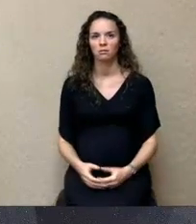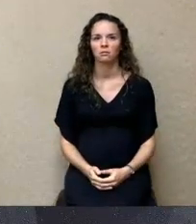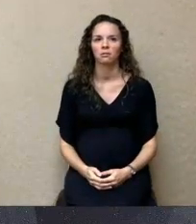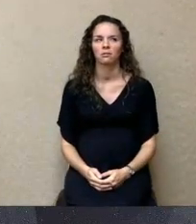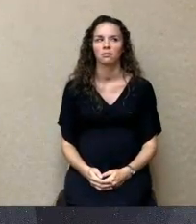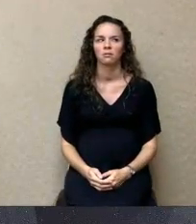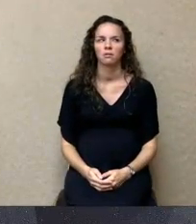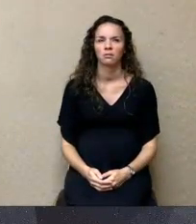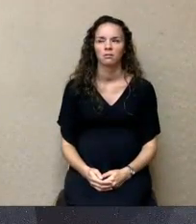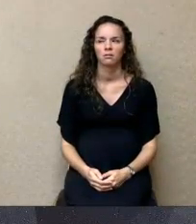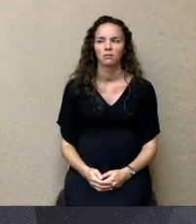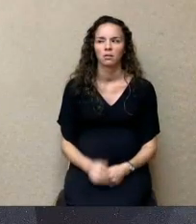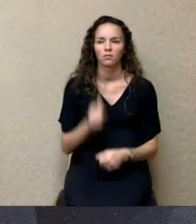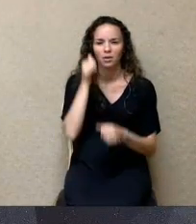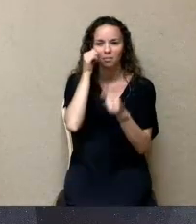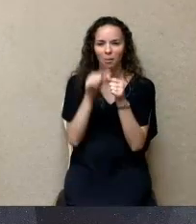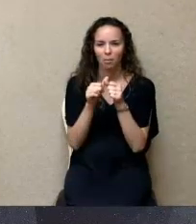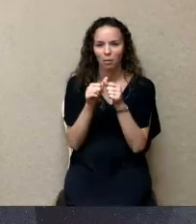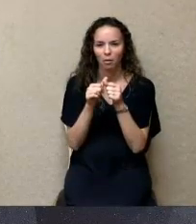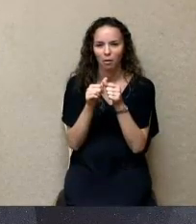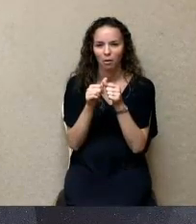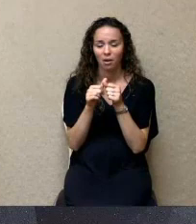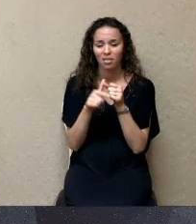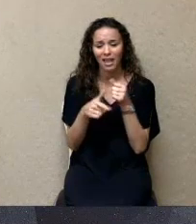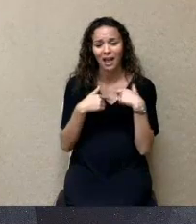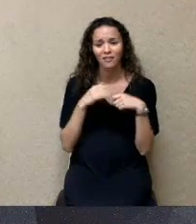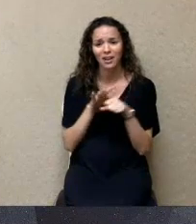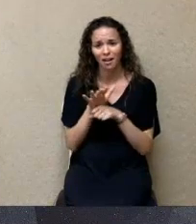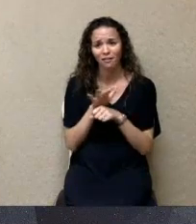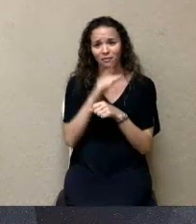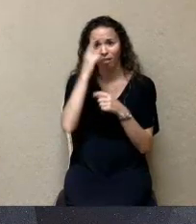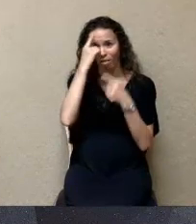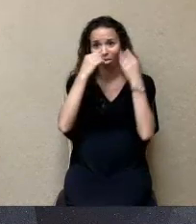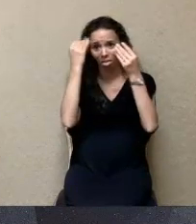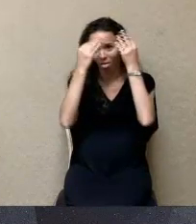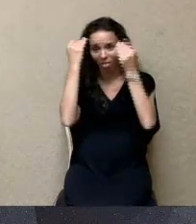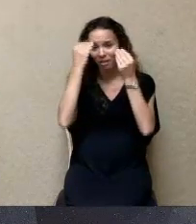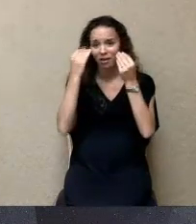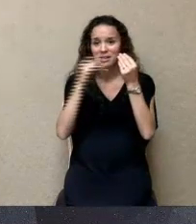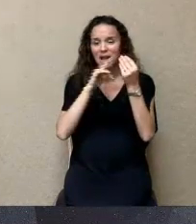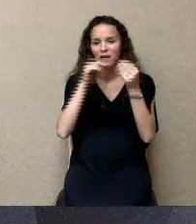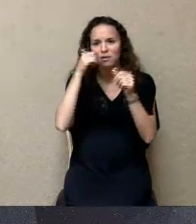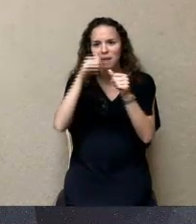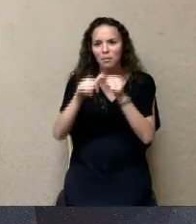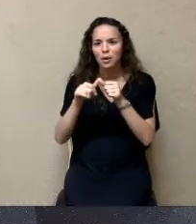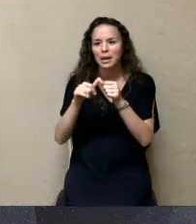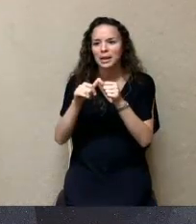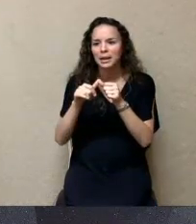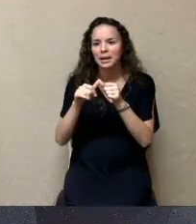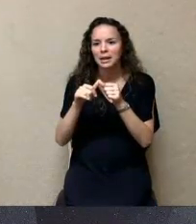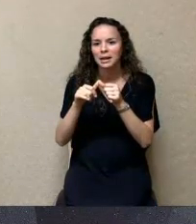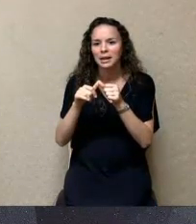like, I'm not sure. I don't know. I mean, they have enough to keep straight without having to remember the name of a page that that was tried